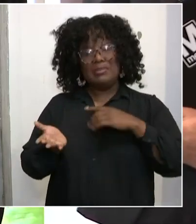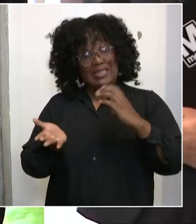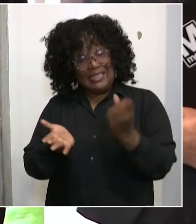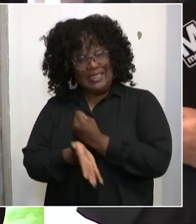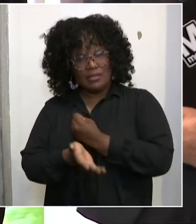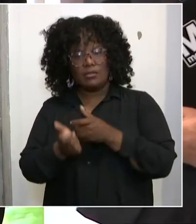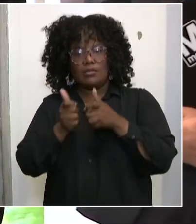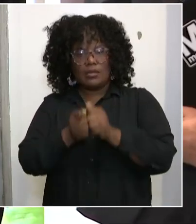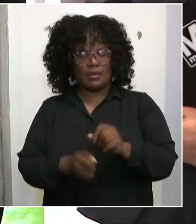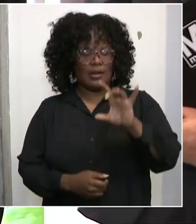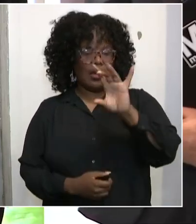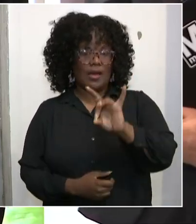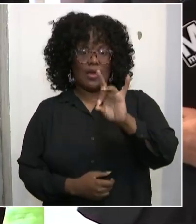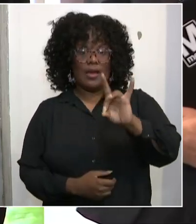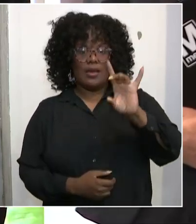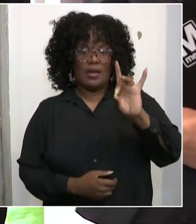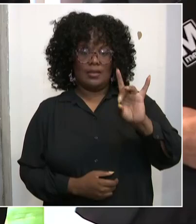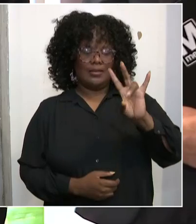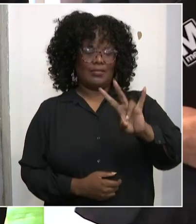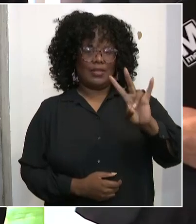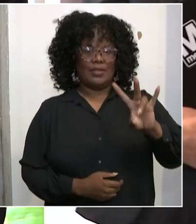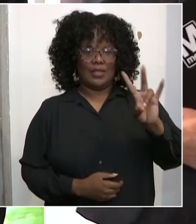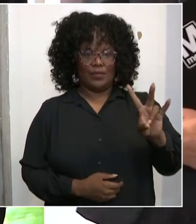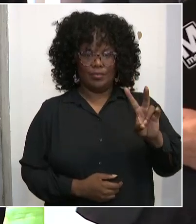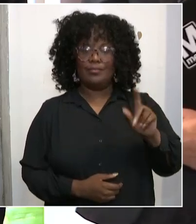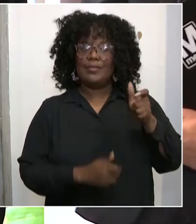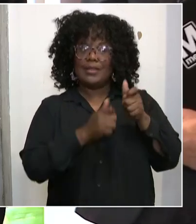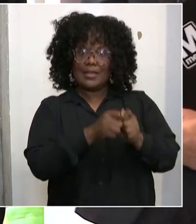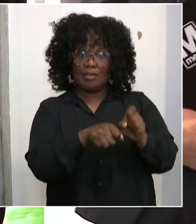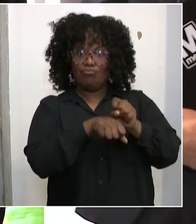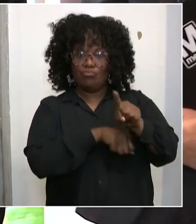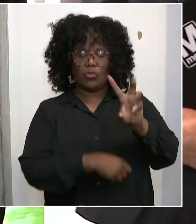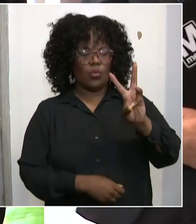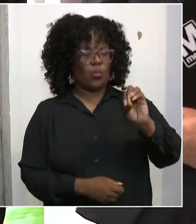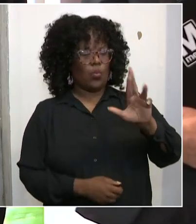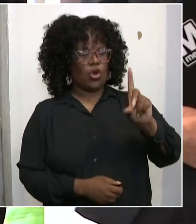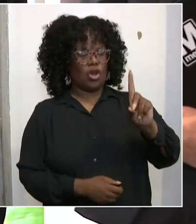that's WorldPride DC to 888-777 and to sign up